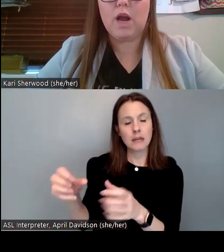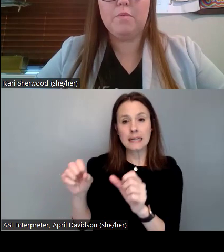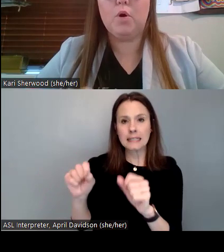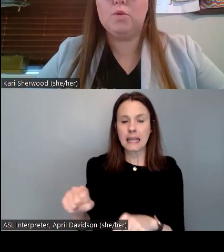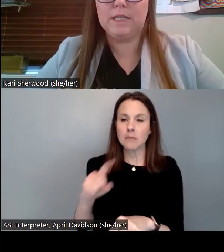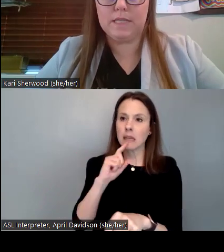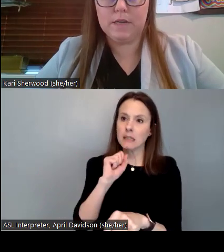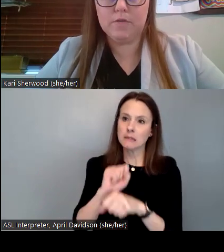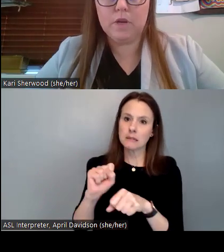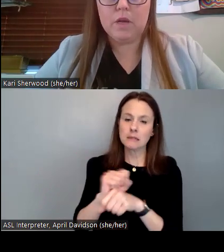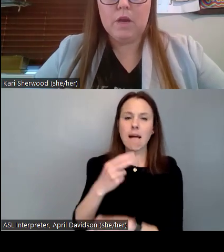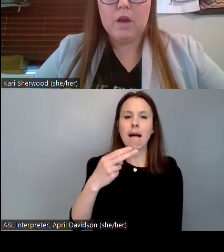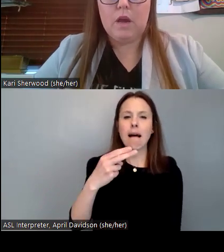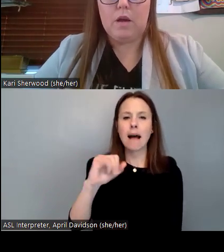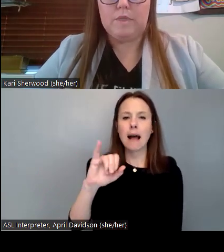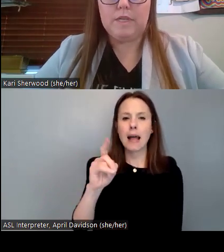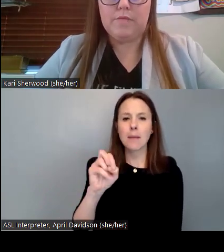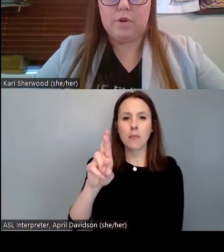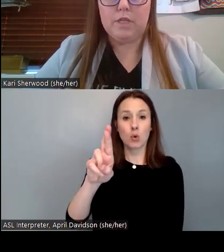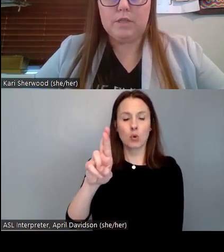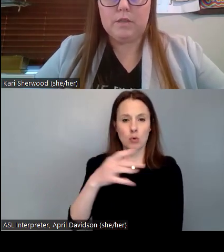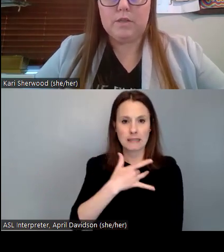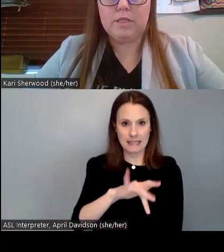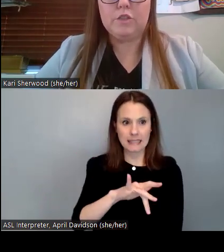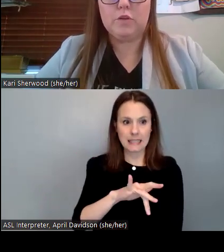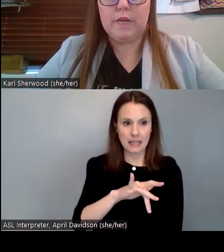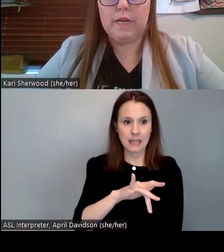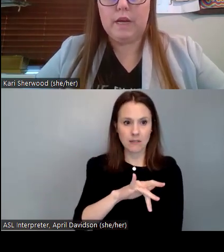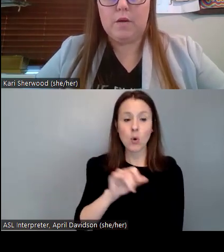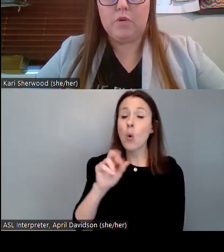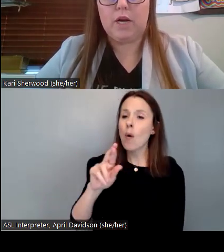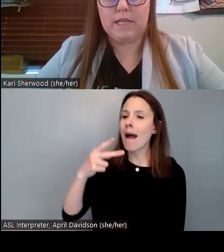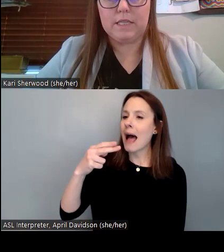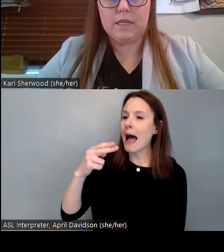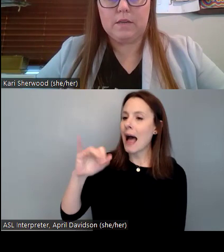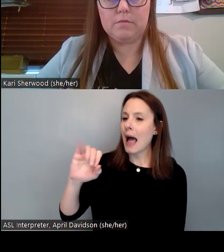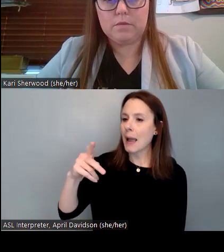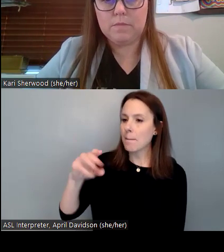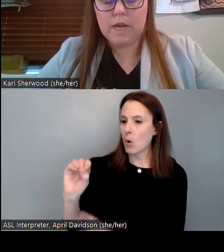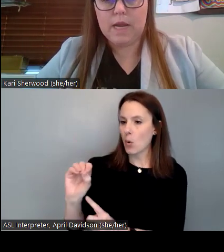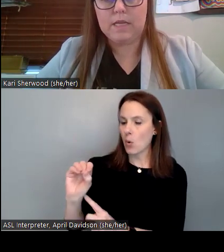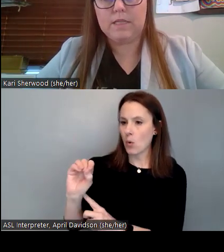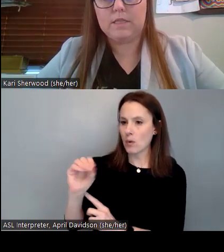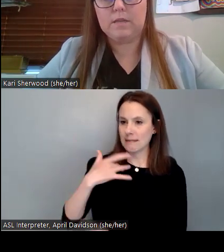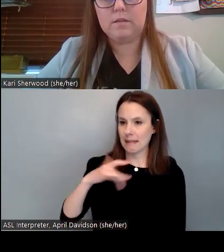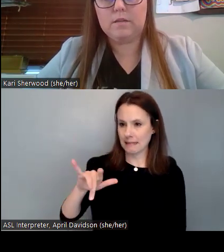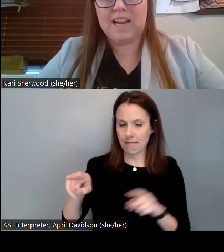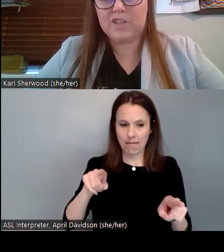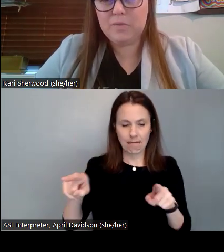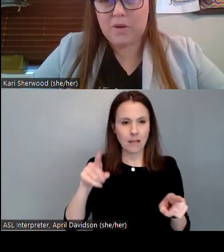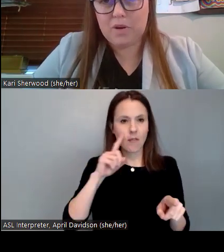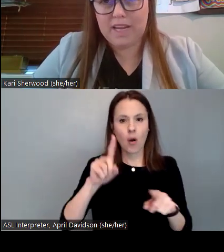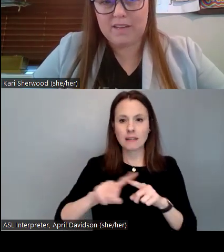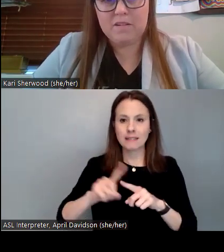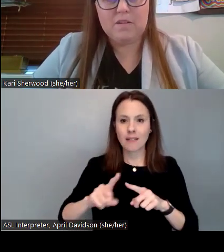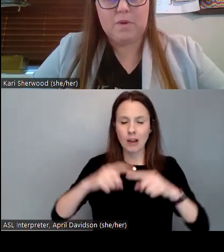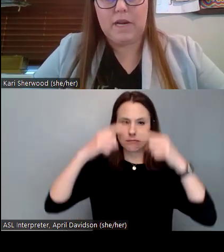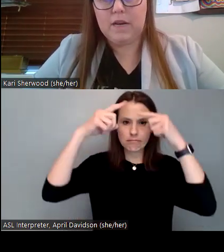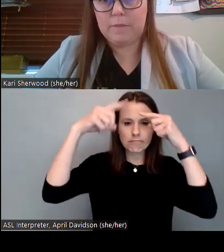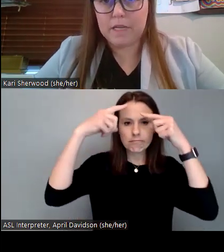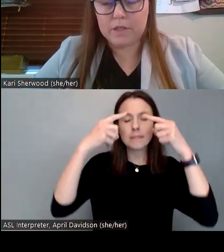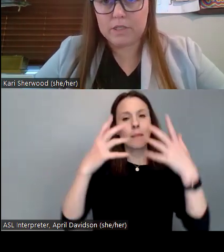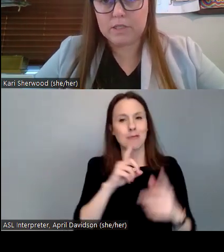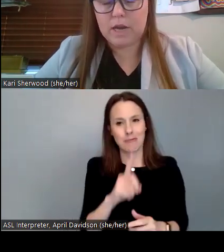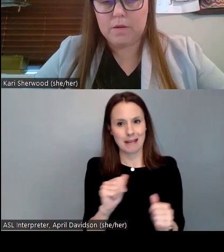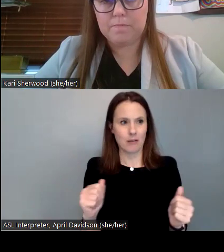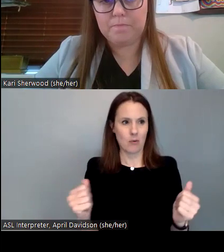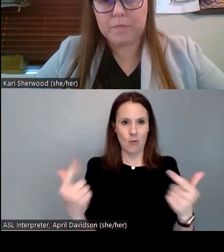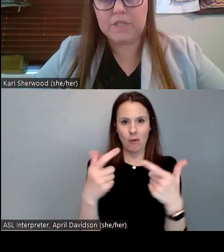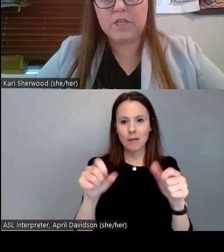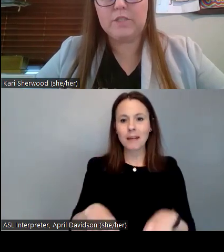hyposensitive to different sensory processing. And actually, we all can, right? I mean there's,